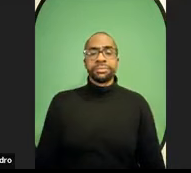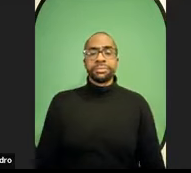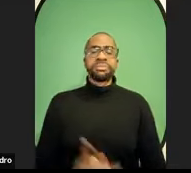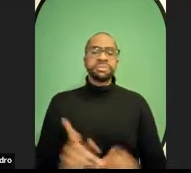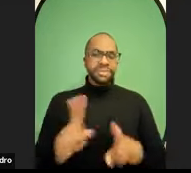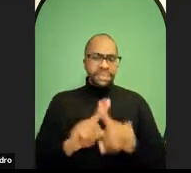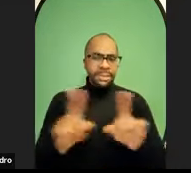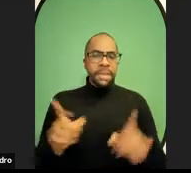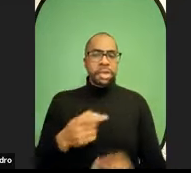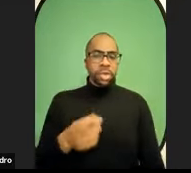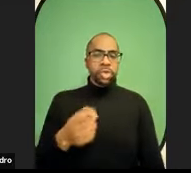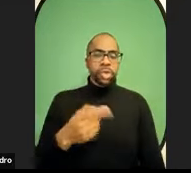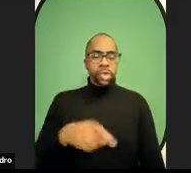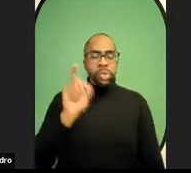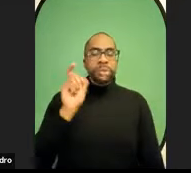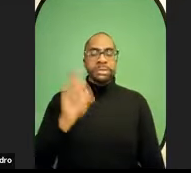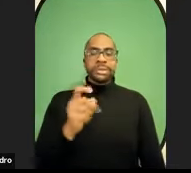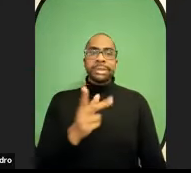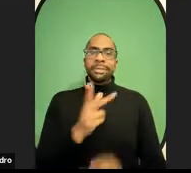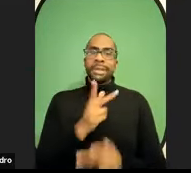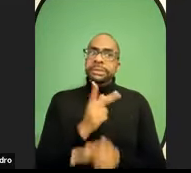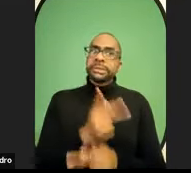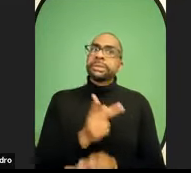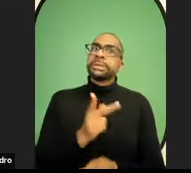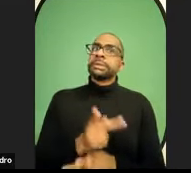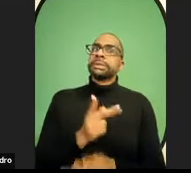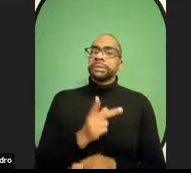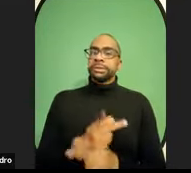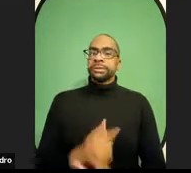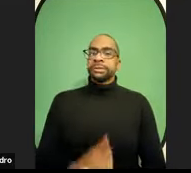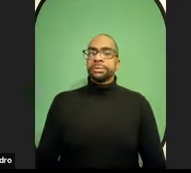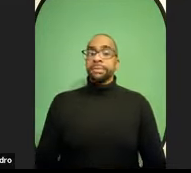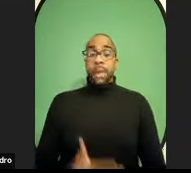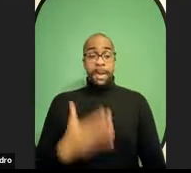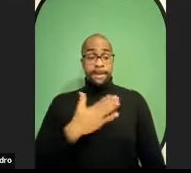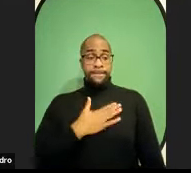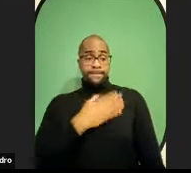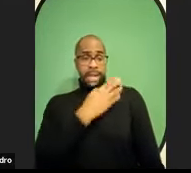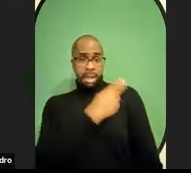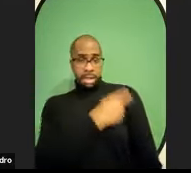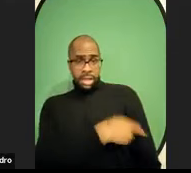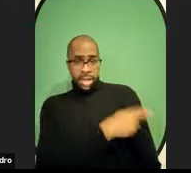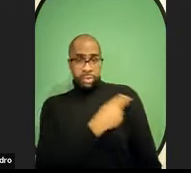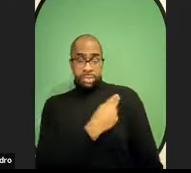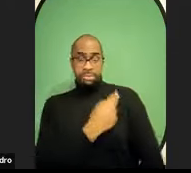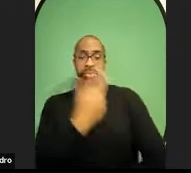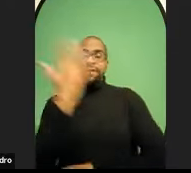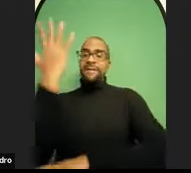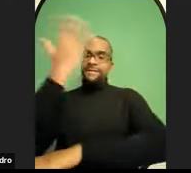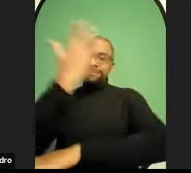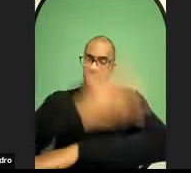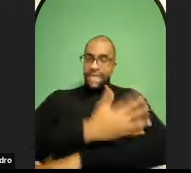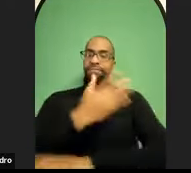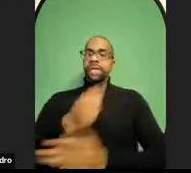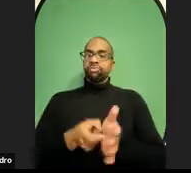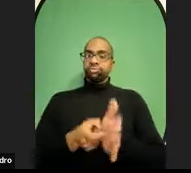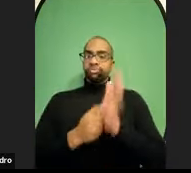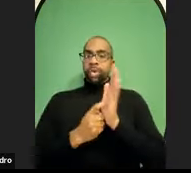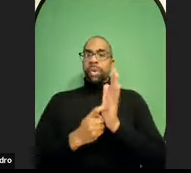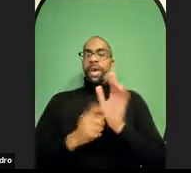But I think we should I think we should certainly be. be extra cautious.